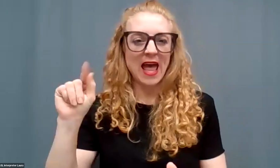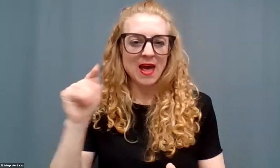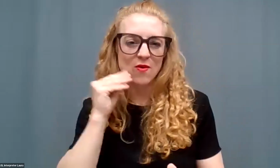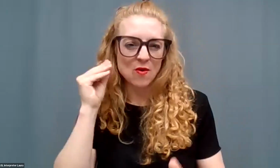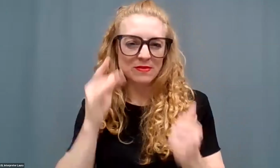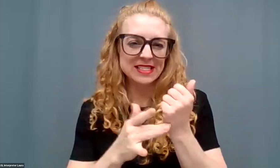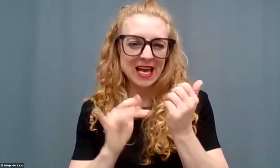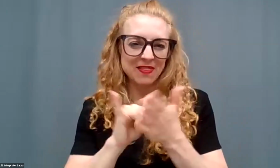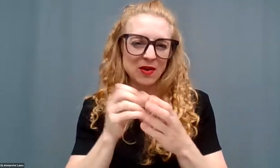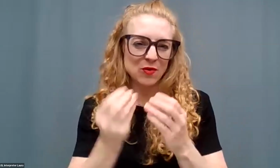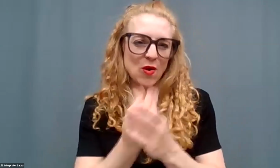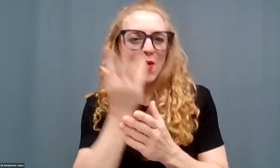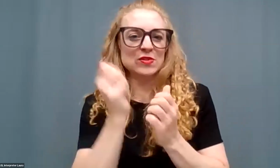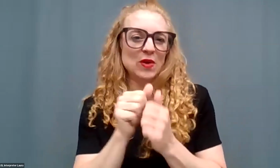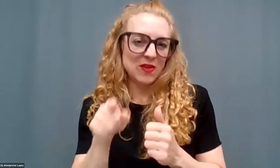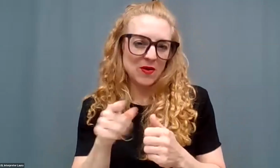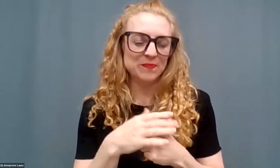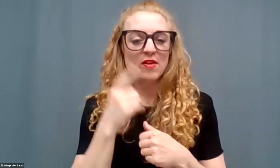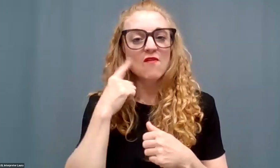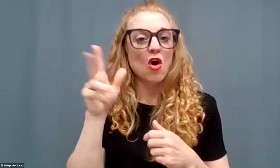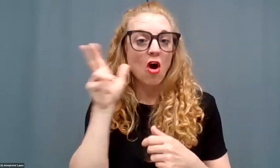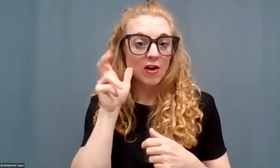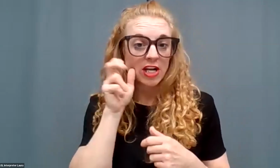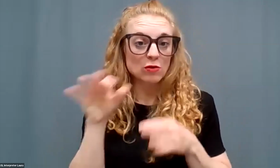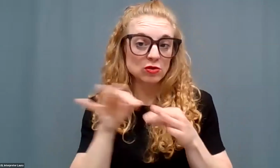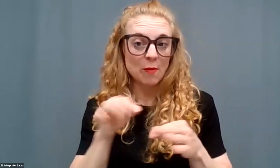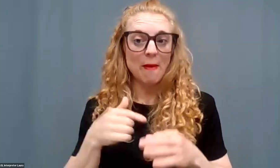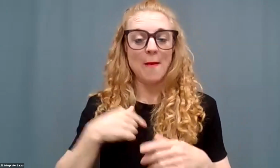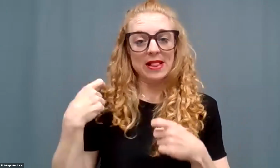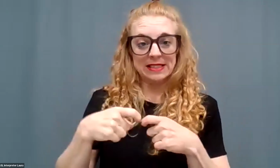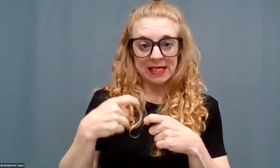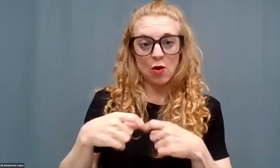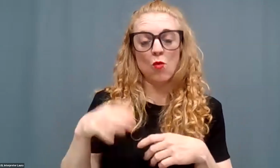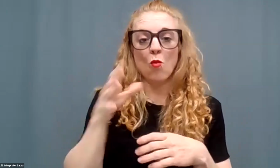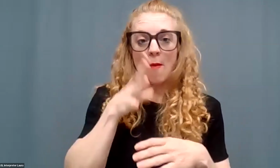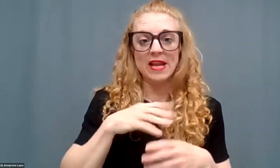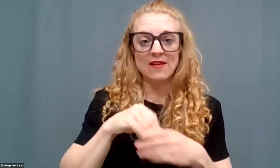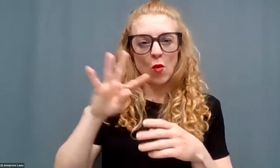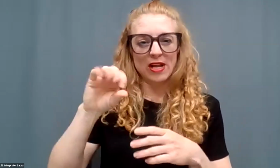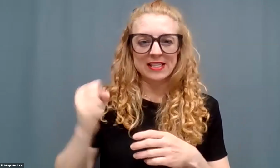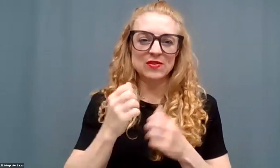and for audio description purposes I'm a Latina woman in her 40s with fair skin and curly red hair